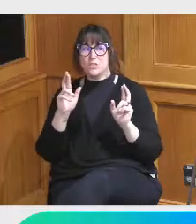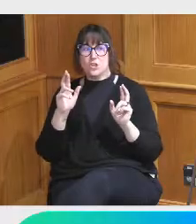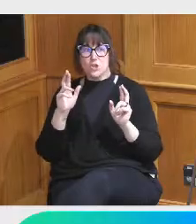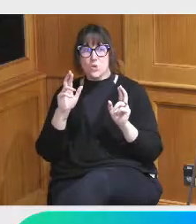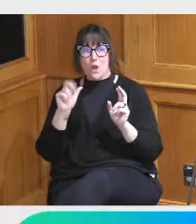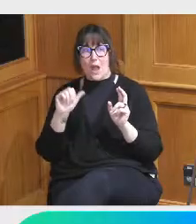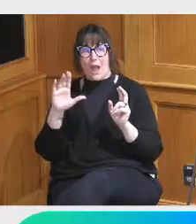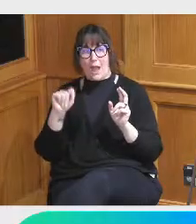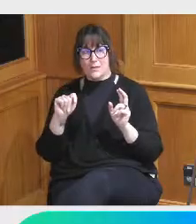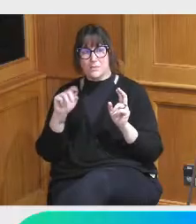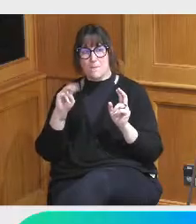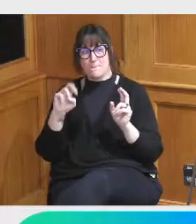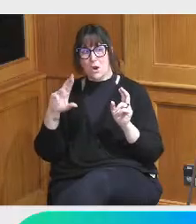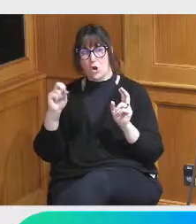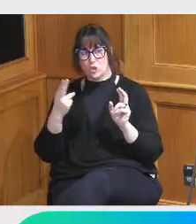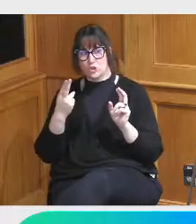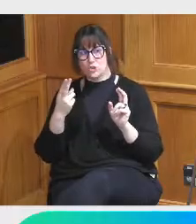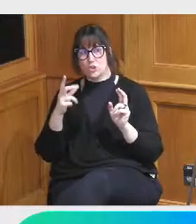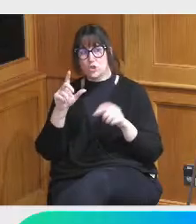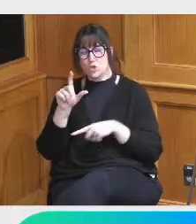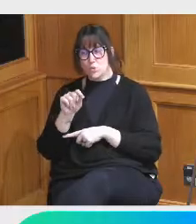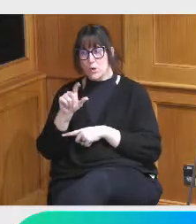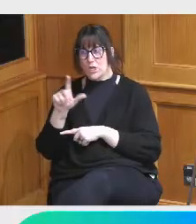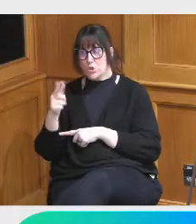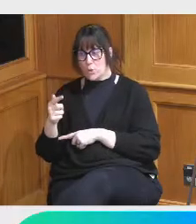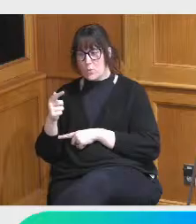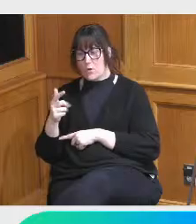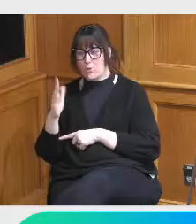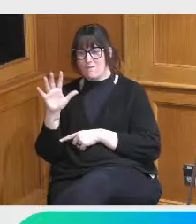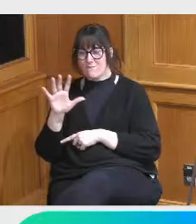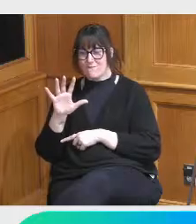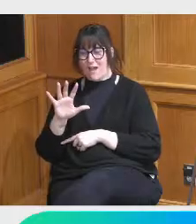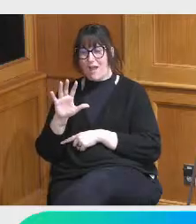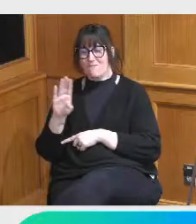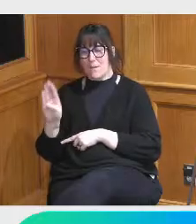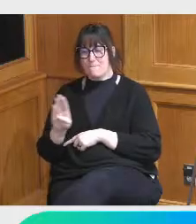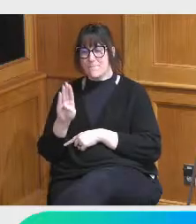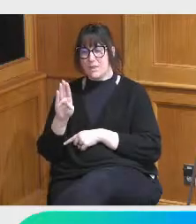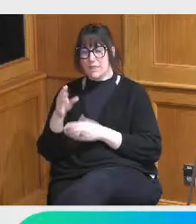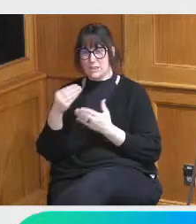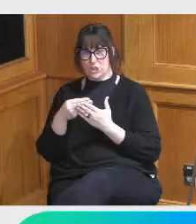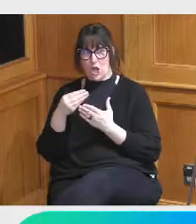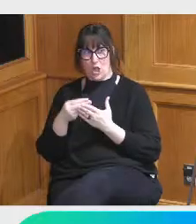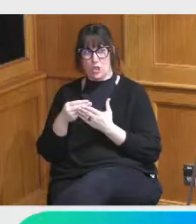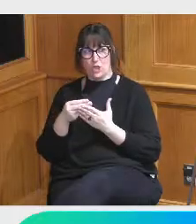2021 with $5 billion appropriated to the US Department of Housing and Urban Development